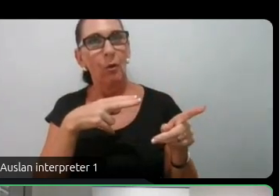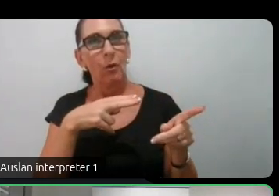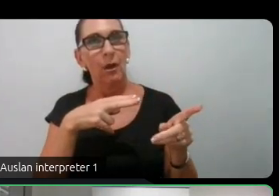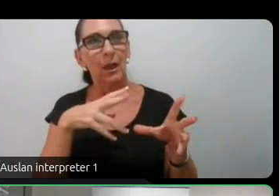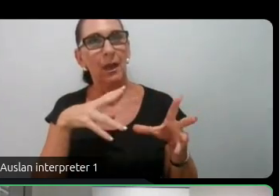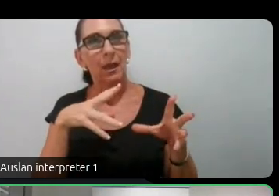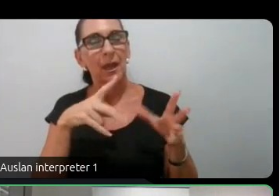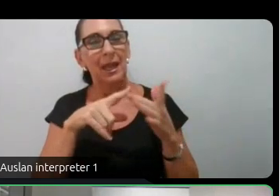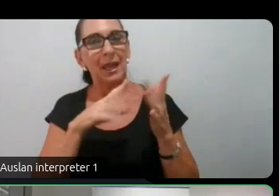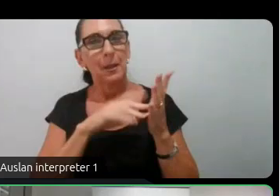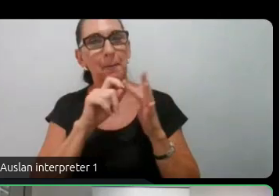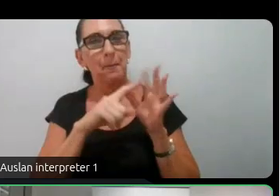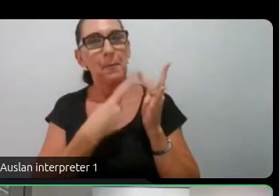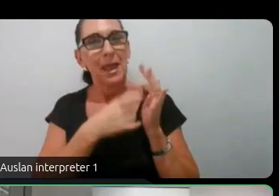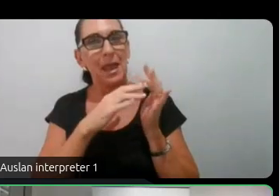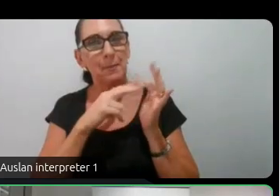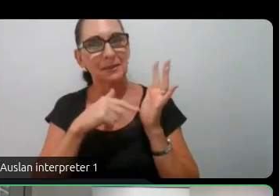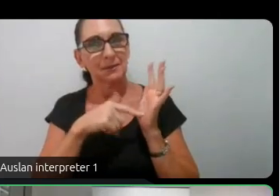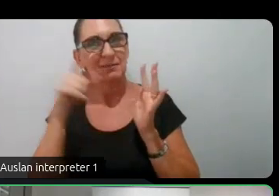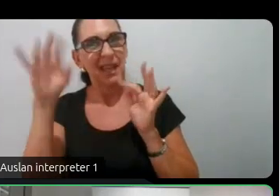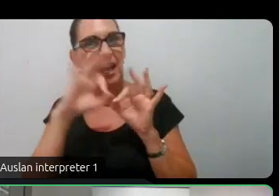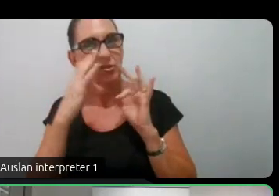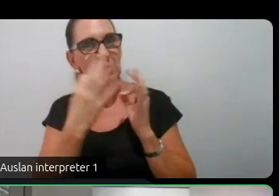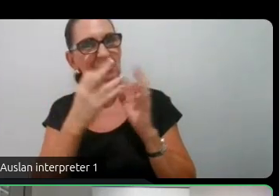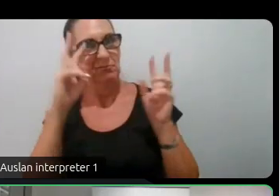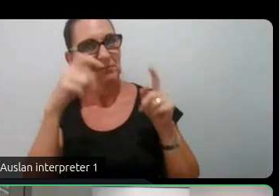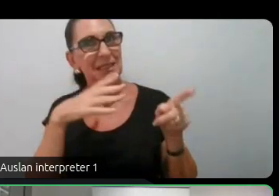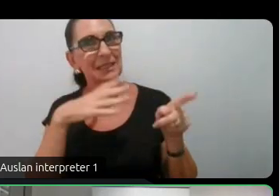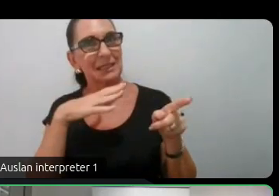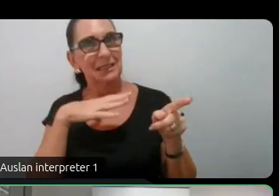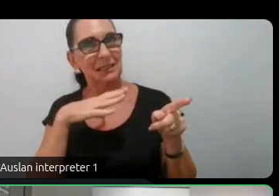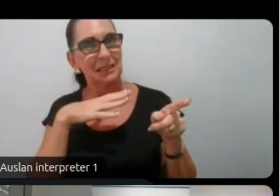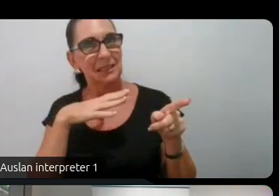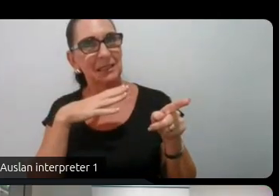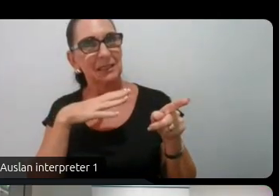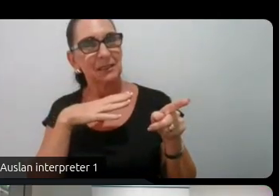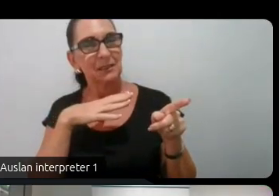that the agency considers does meet that disability or early intervention requirements.